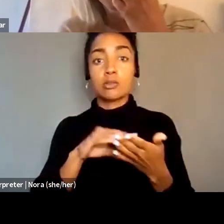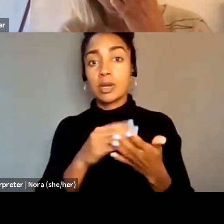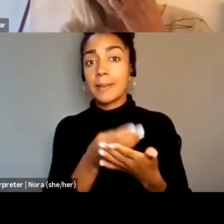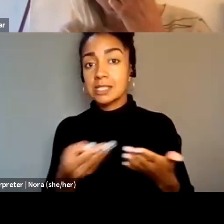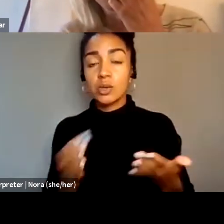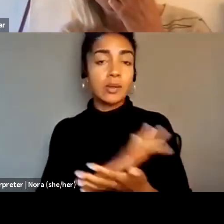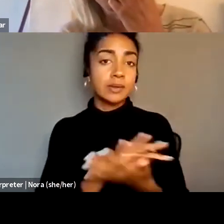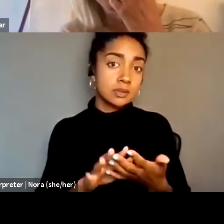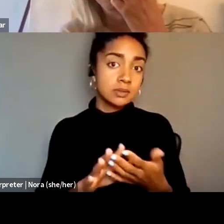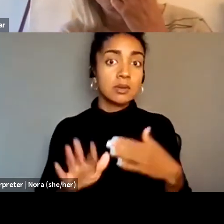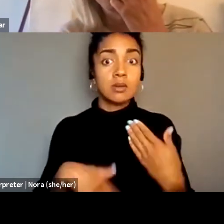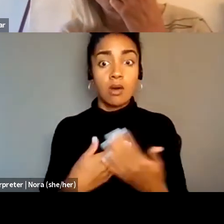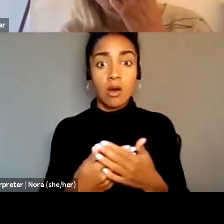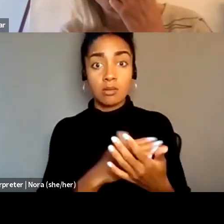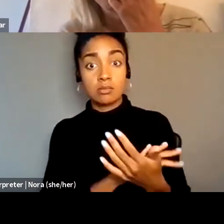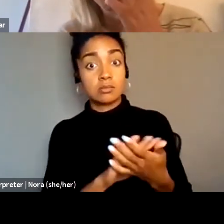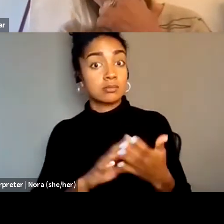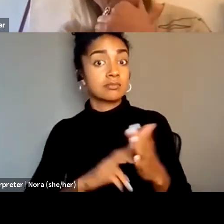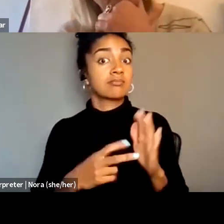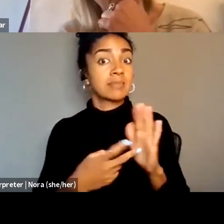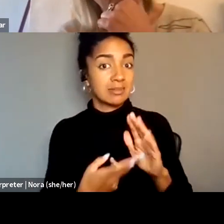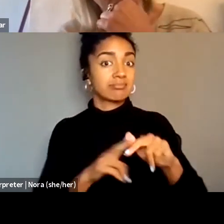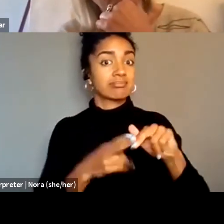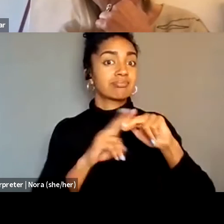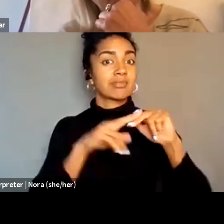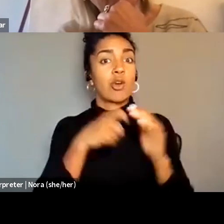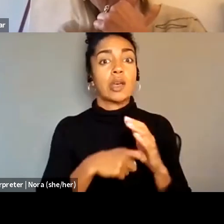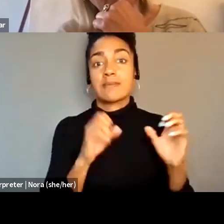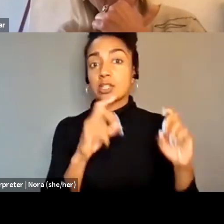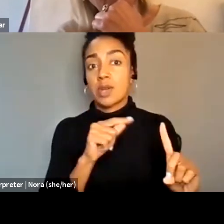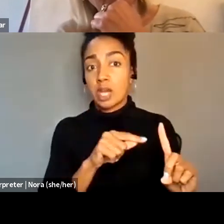raise the cost of education to the extent that